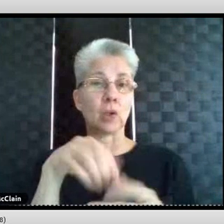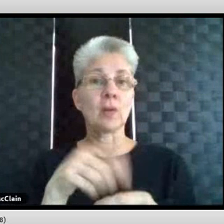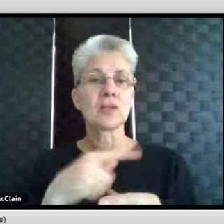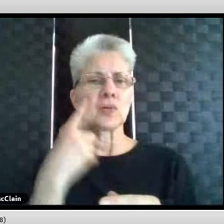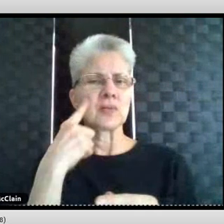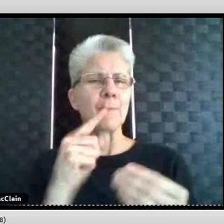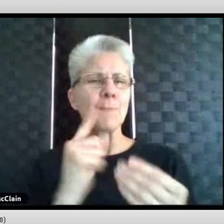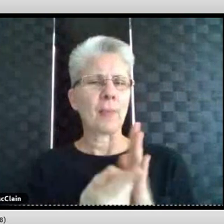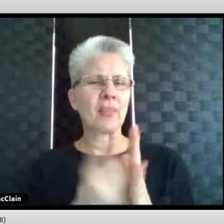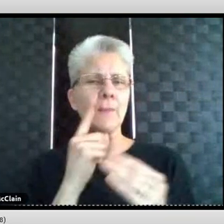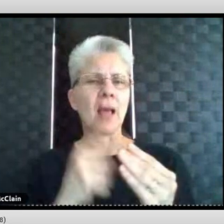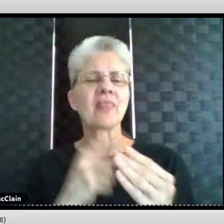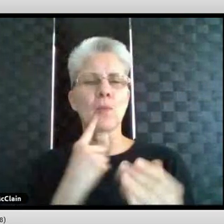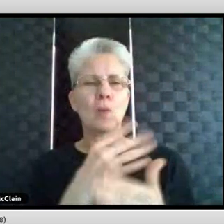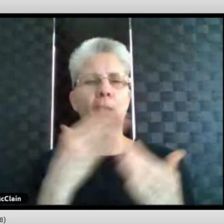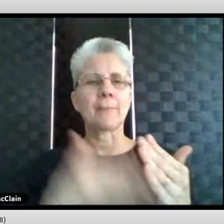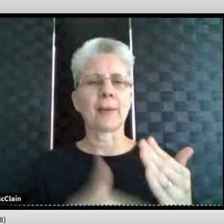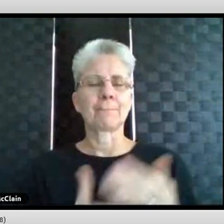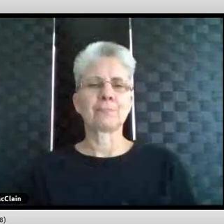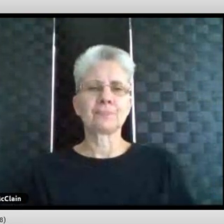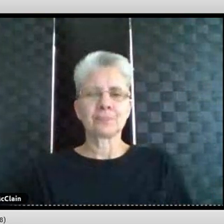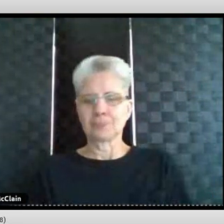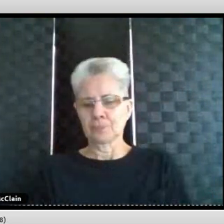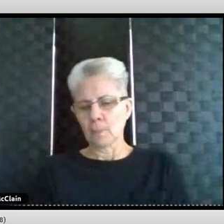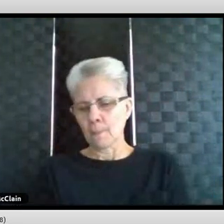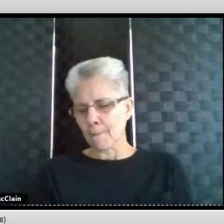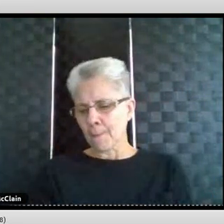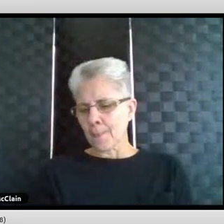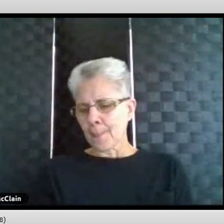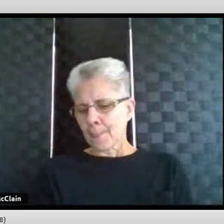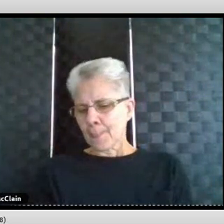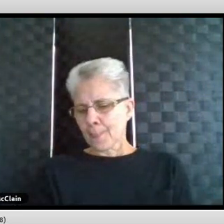and then we're gonna wrap up the session.